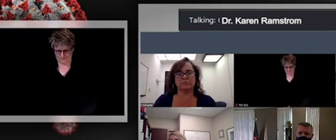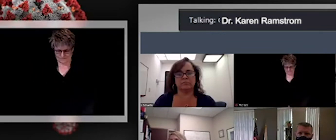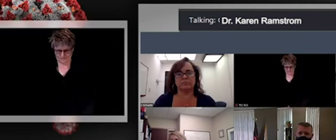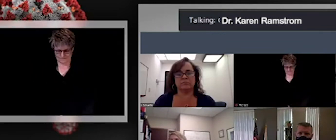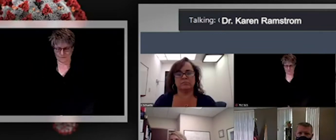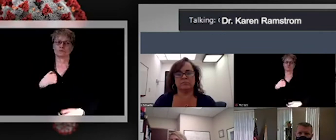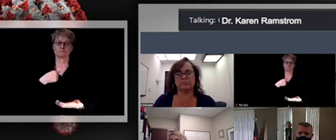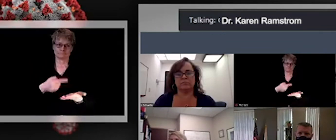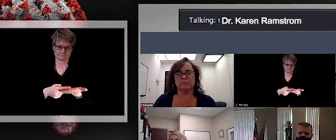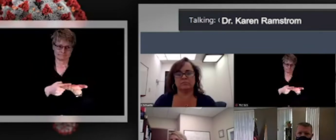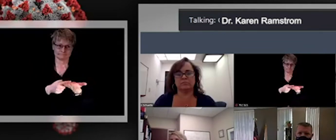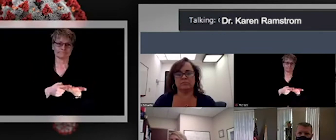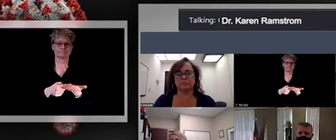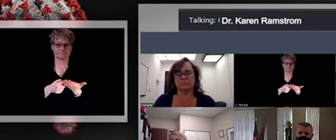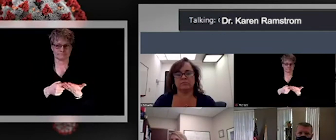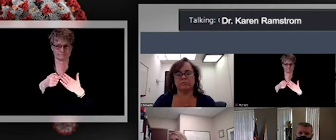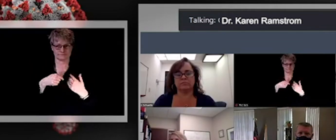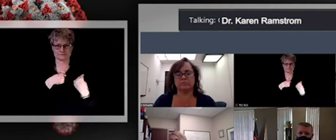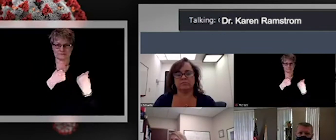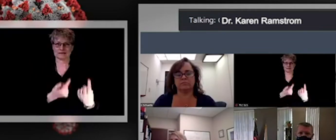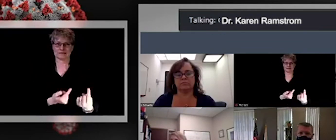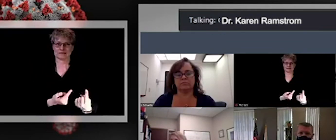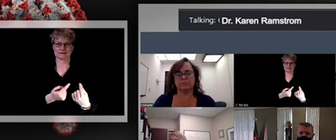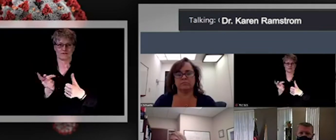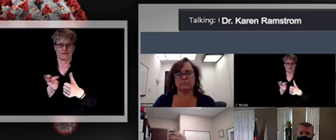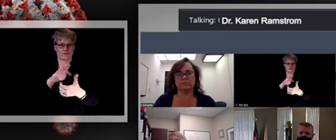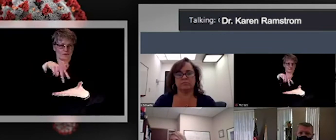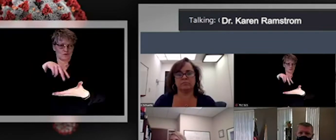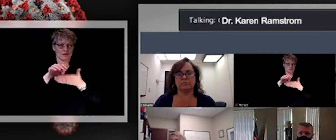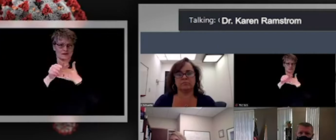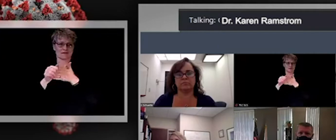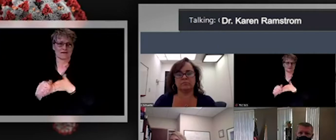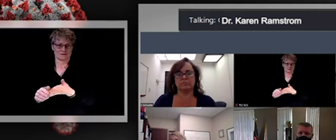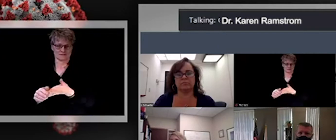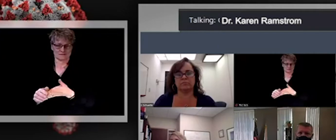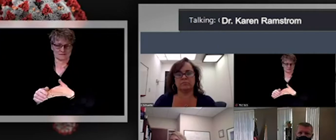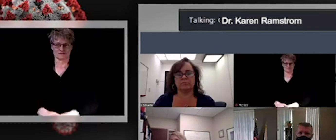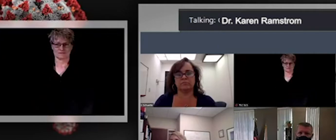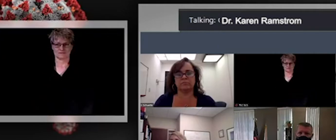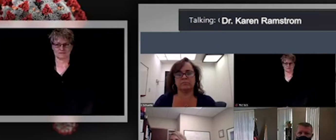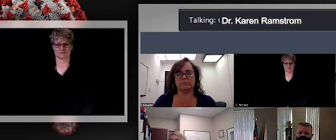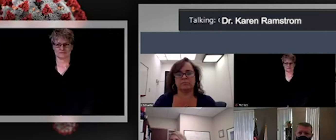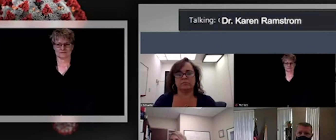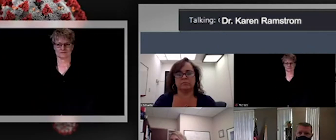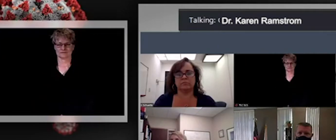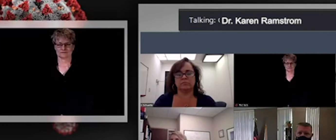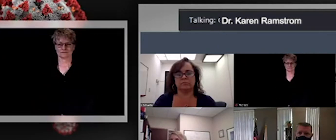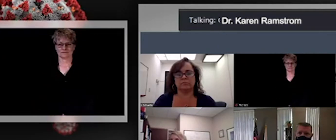guidance came out and we sort of just initiated a conversation with some of our Environmental